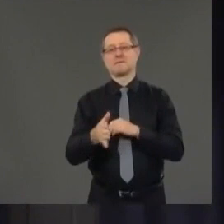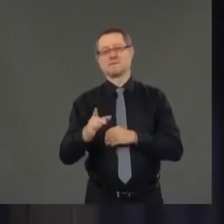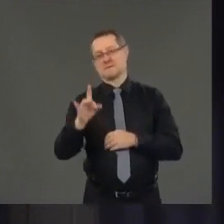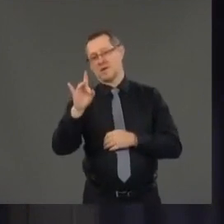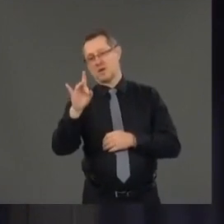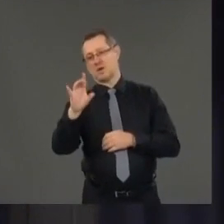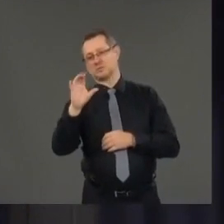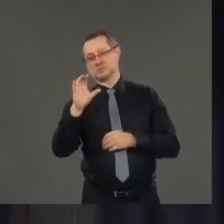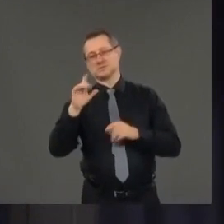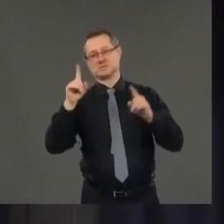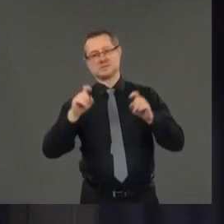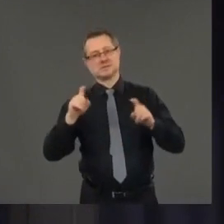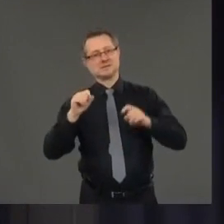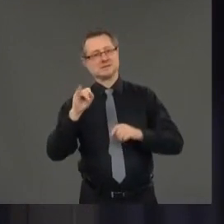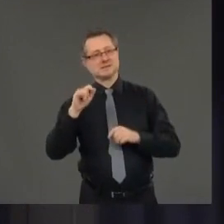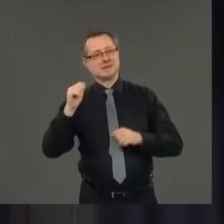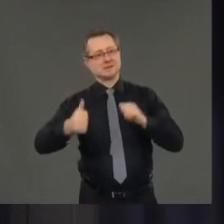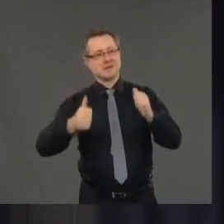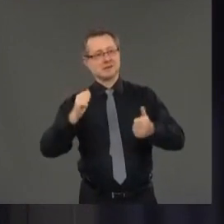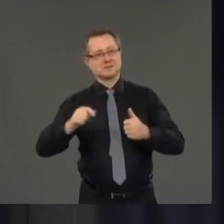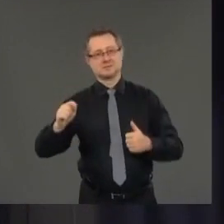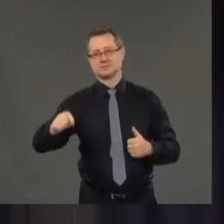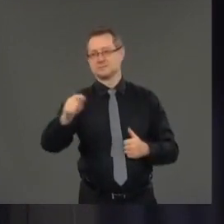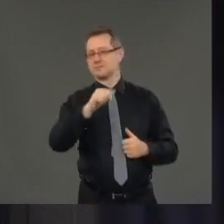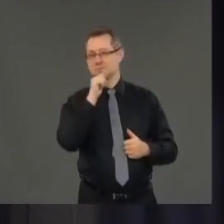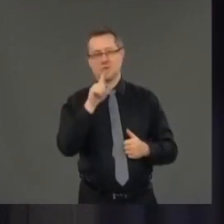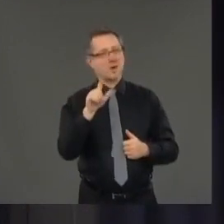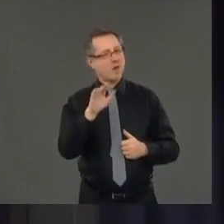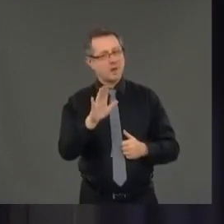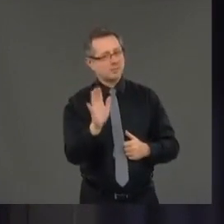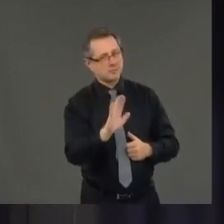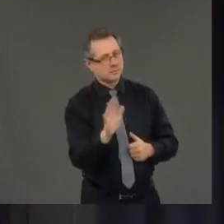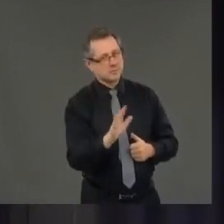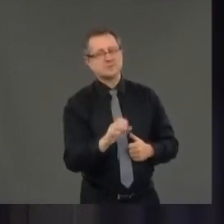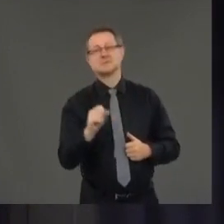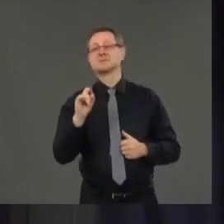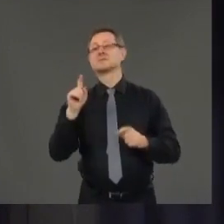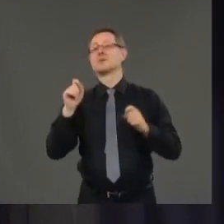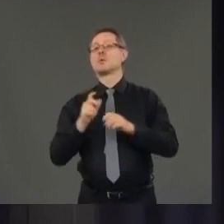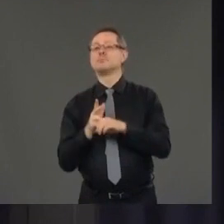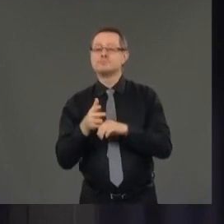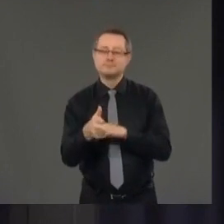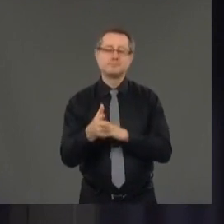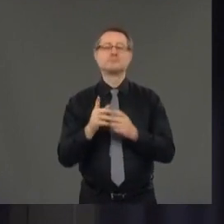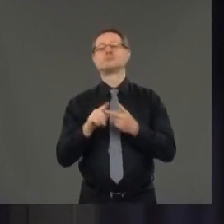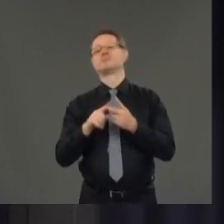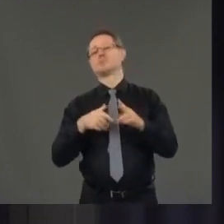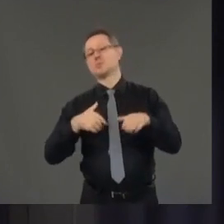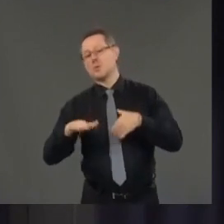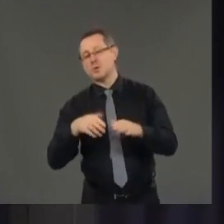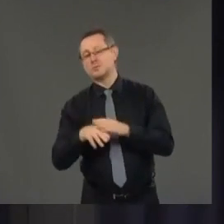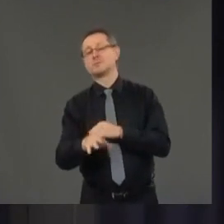GARRETT. YOU LOOK AT HOW TESTING WORKS IN NEW YORK.